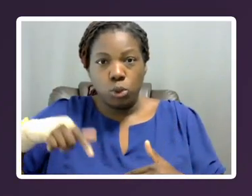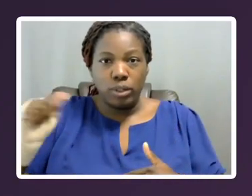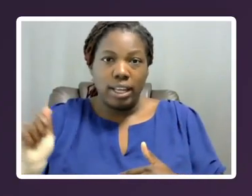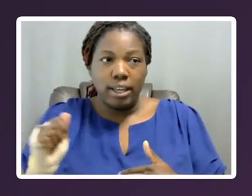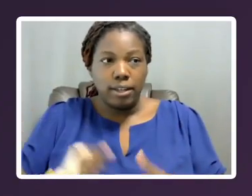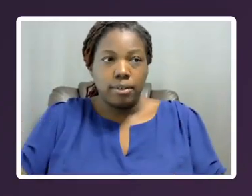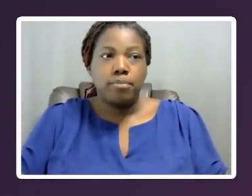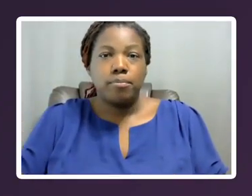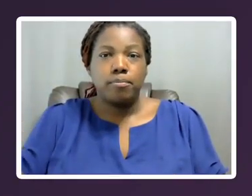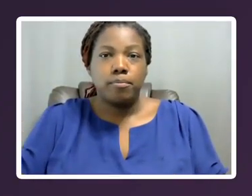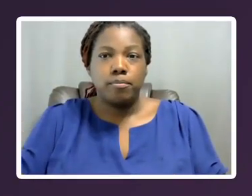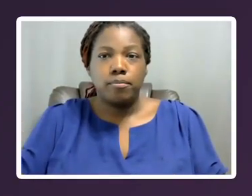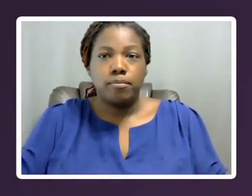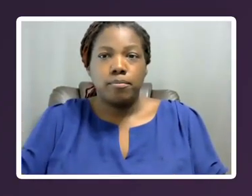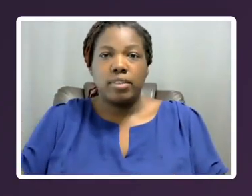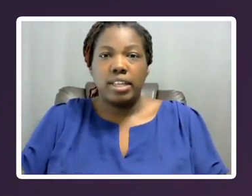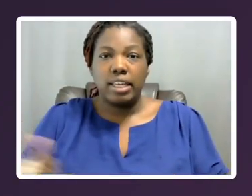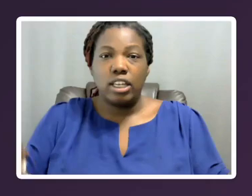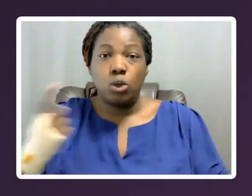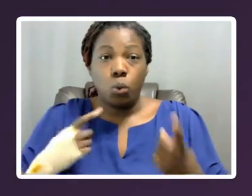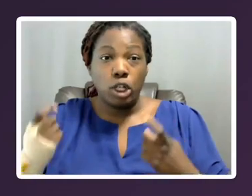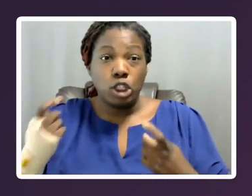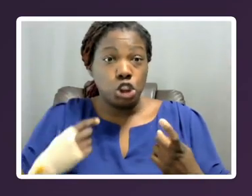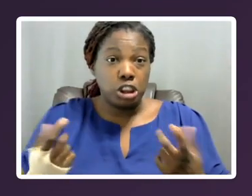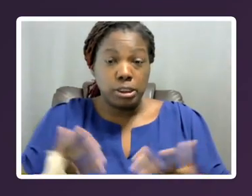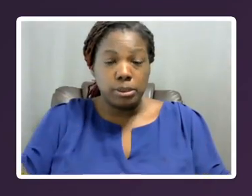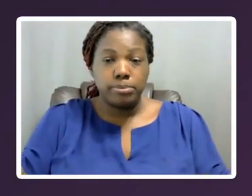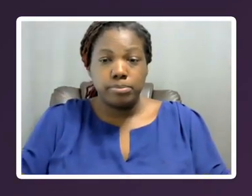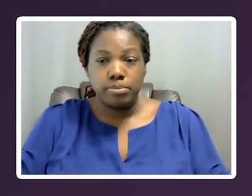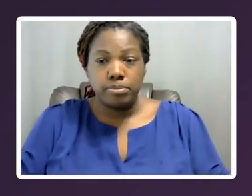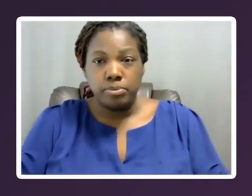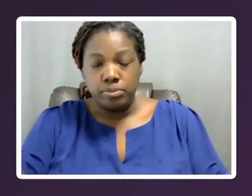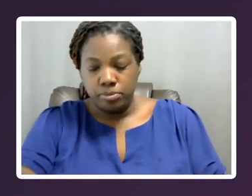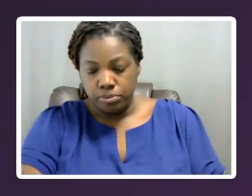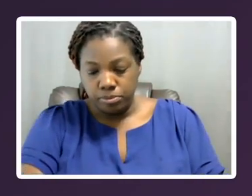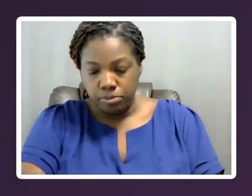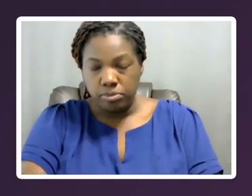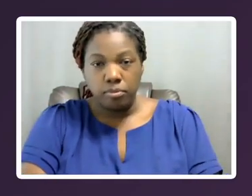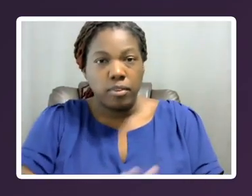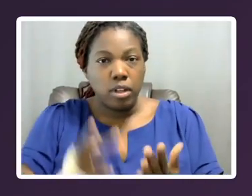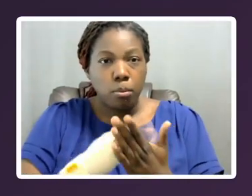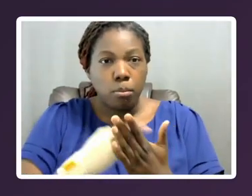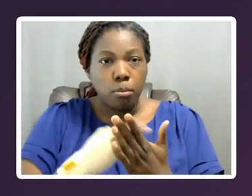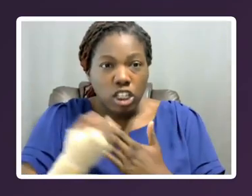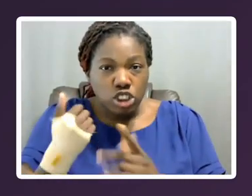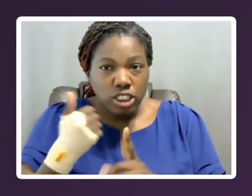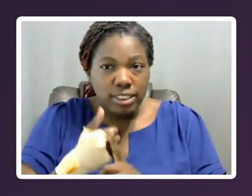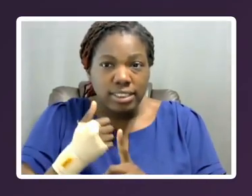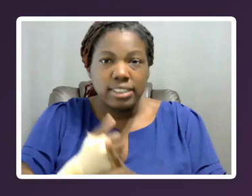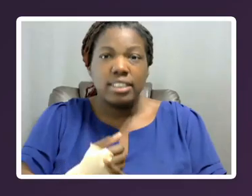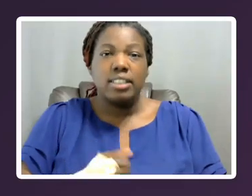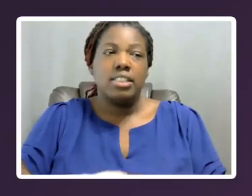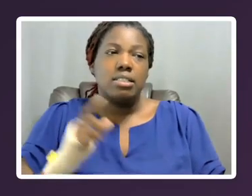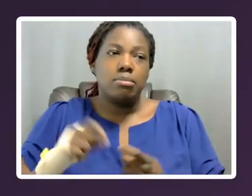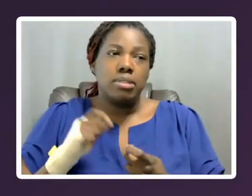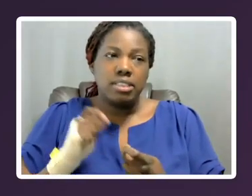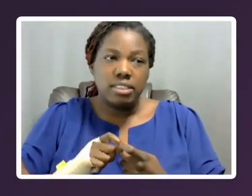us know what questions you have about the project in general, about specific learning techniques,